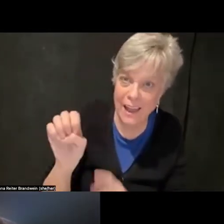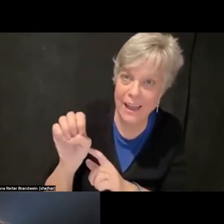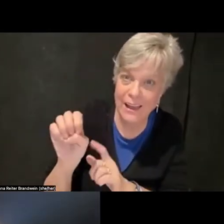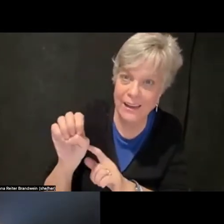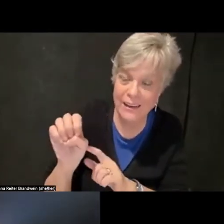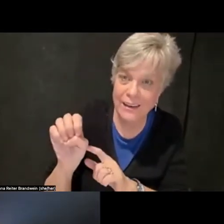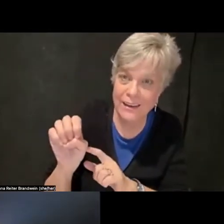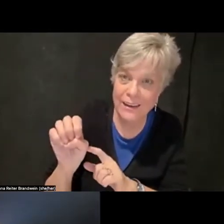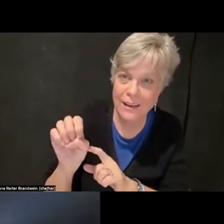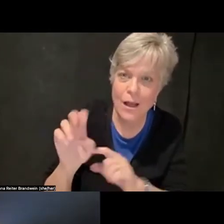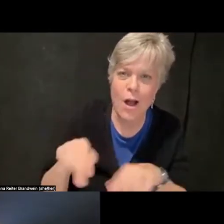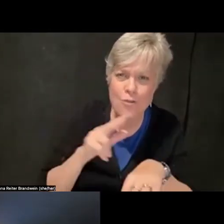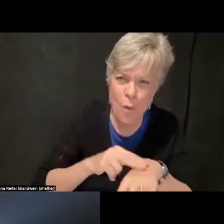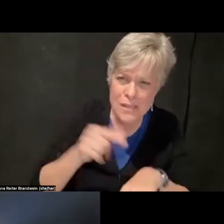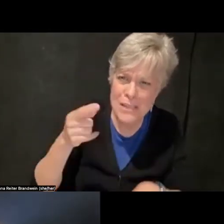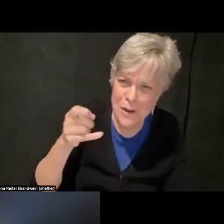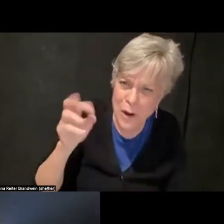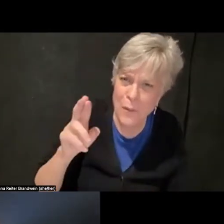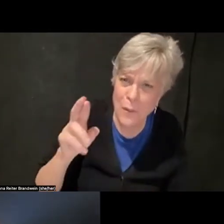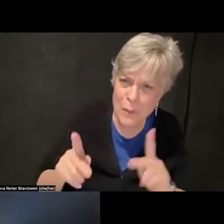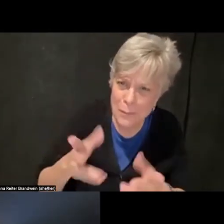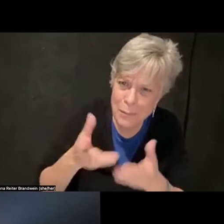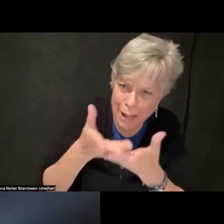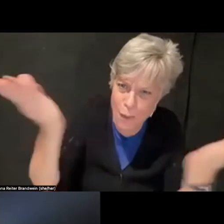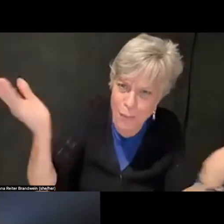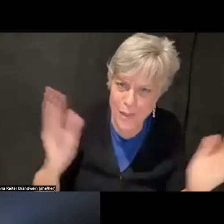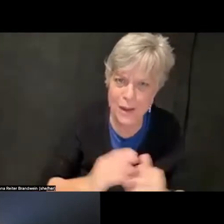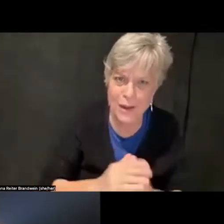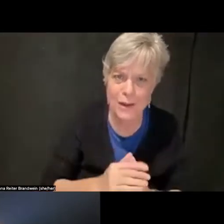are queer people, queer disabled people,